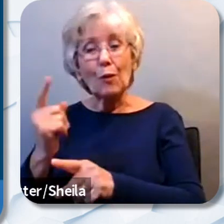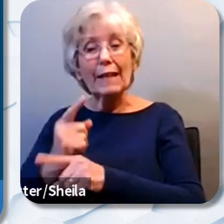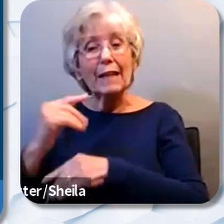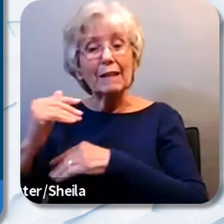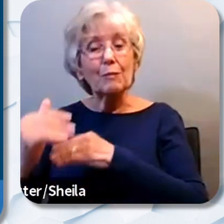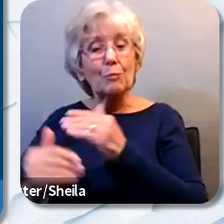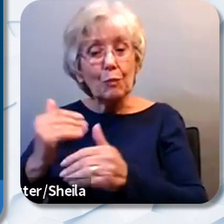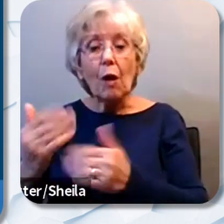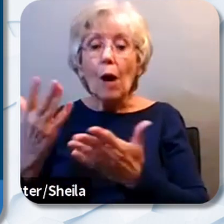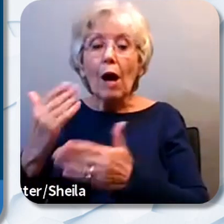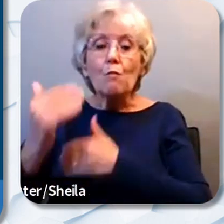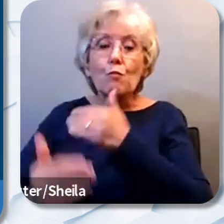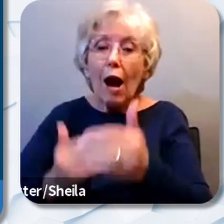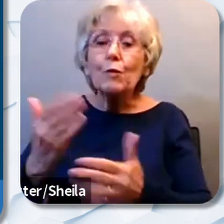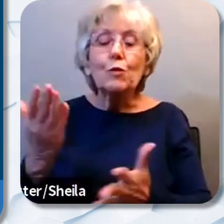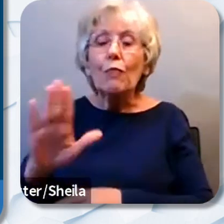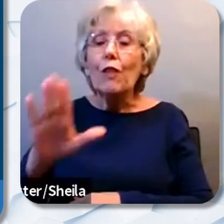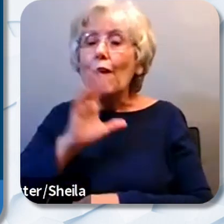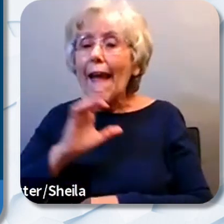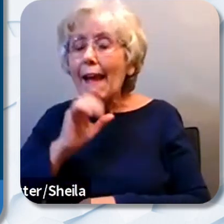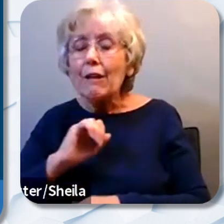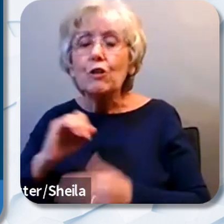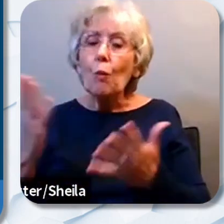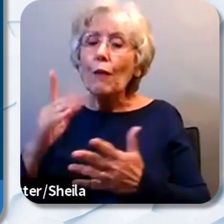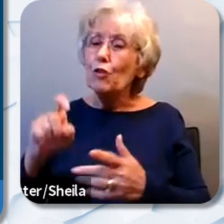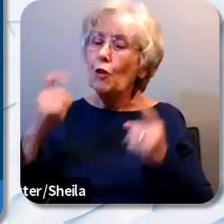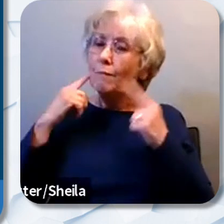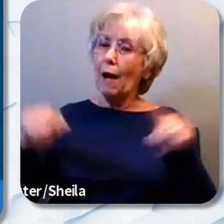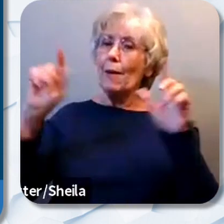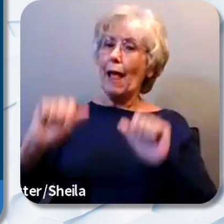progress and what age, they should be what what should they be accomplishing at what point in